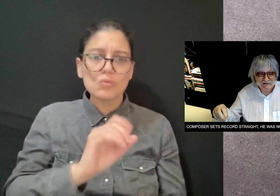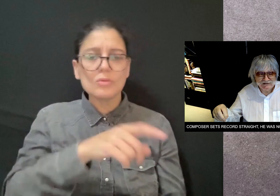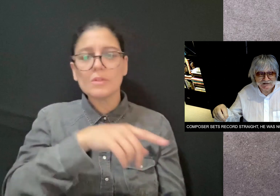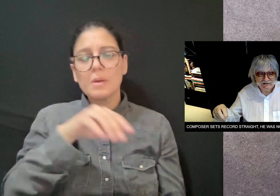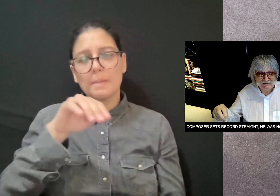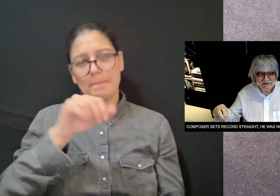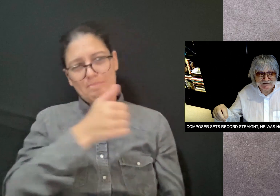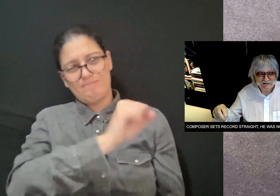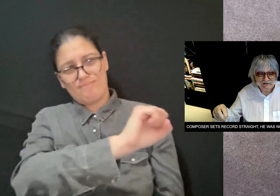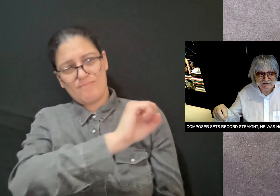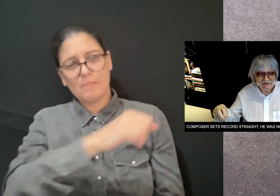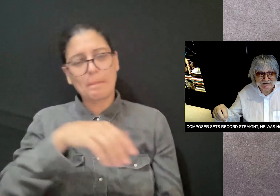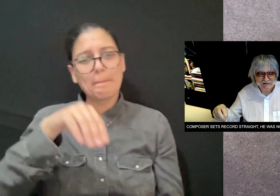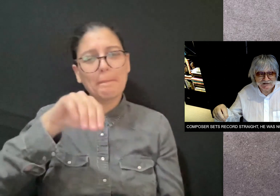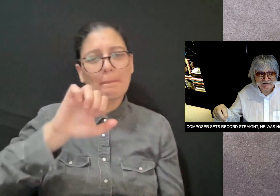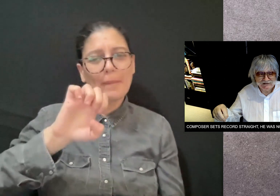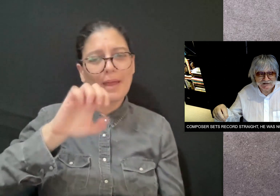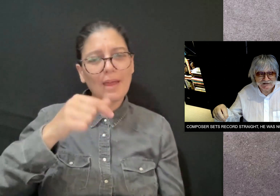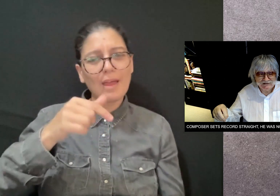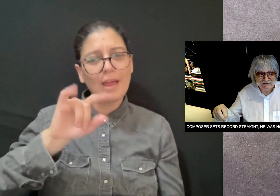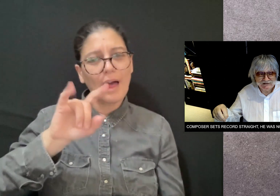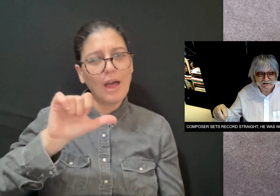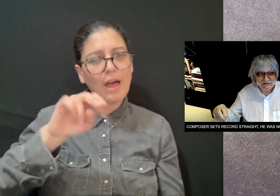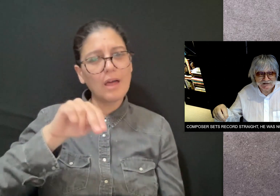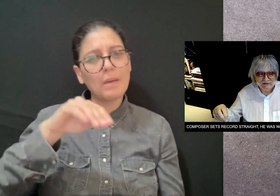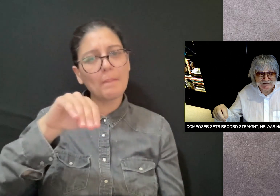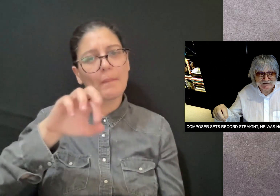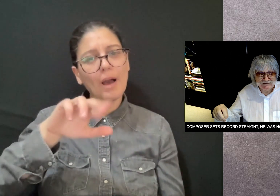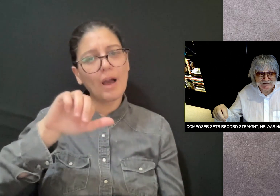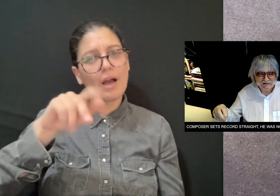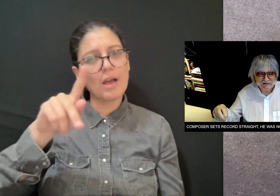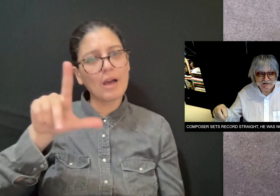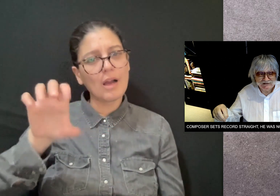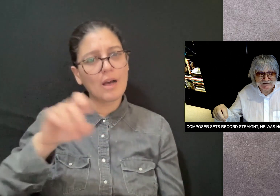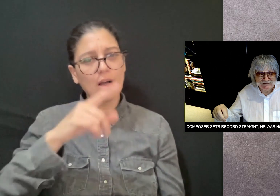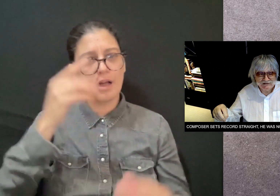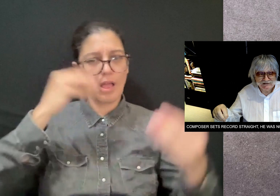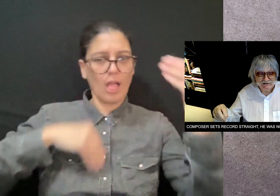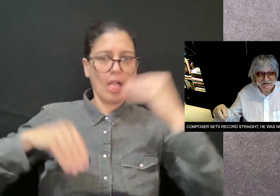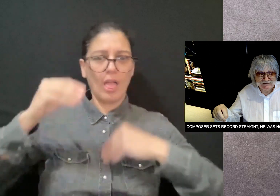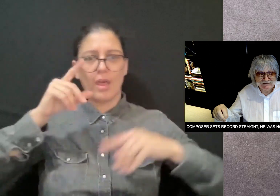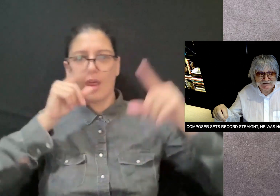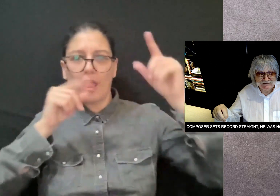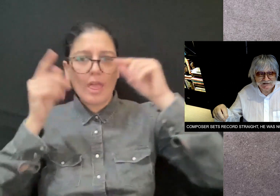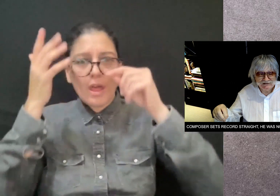he was not Meghan Markle in disguise during King Charles and Queen Camilla's crowning